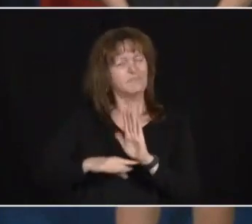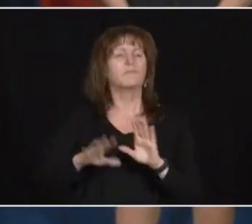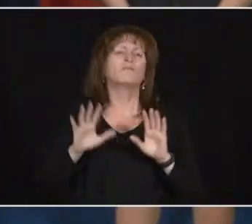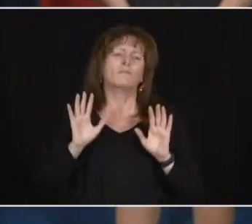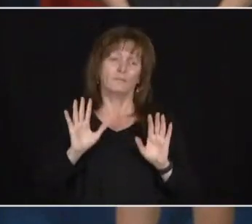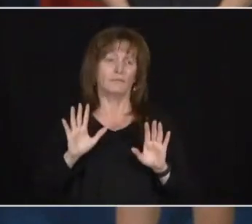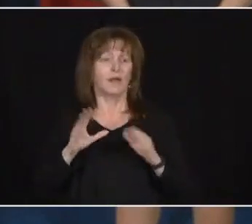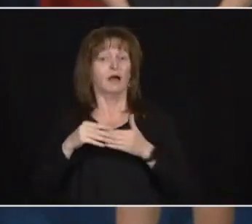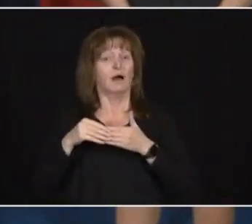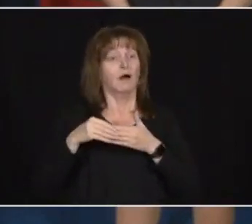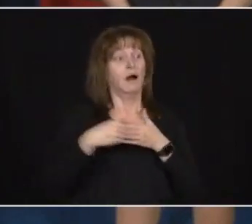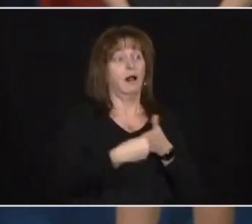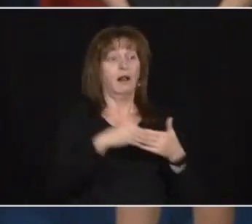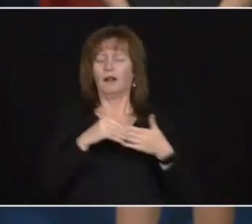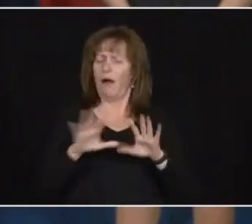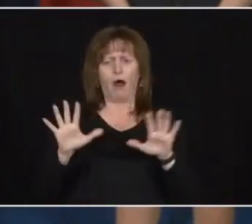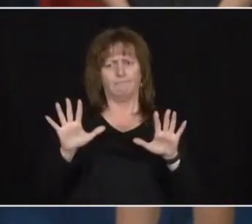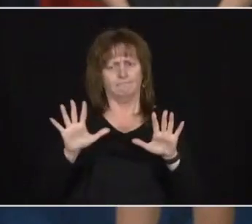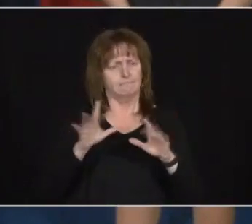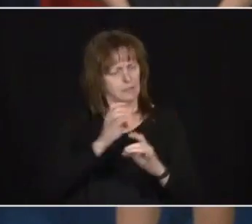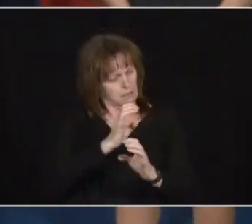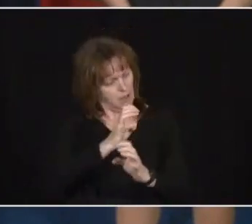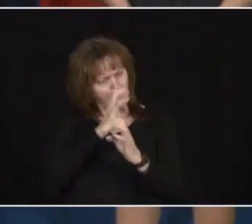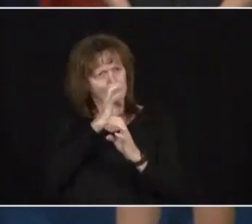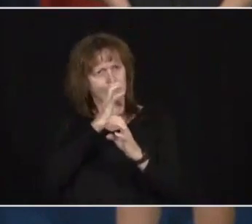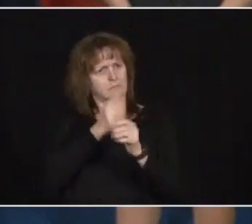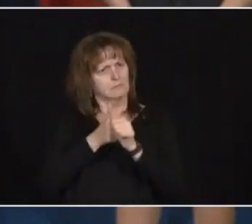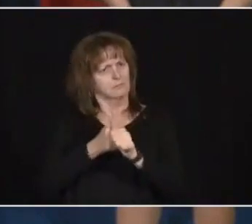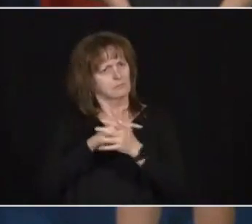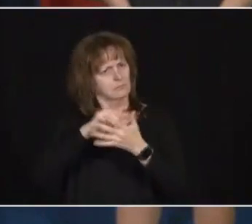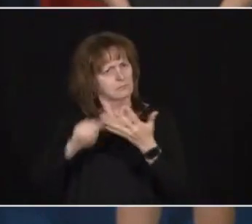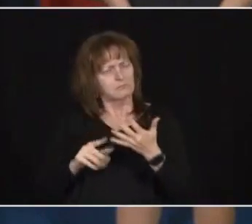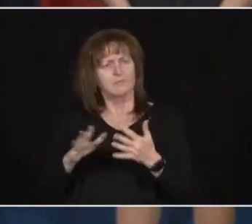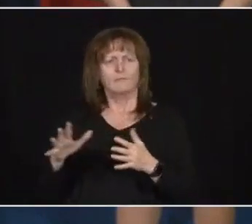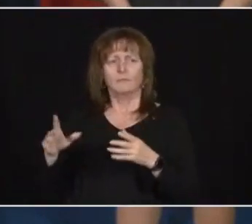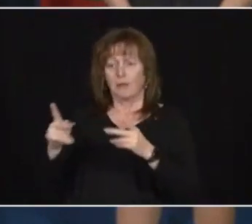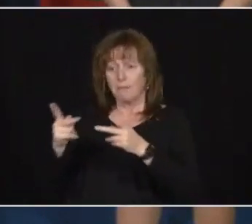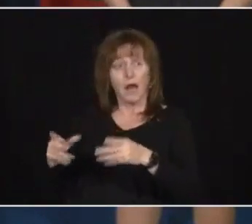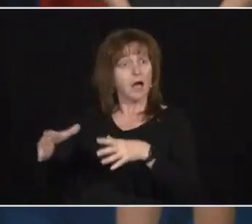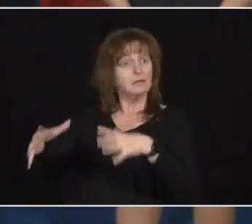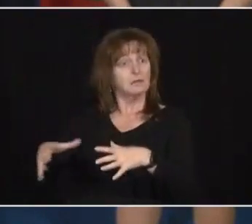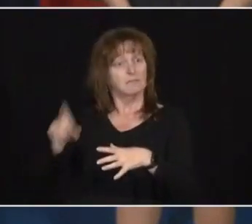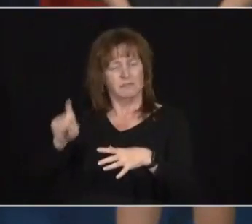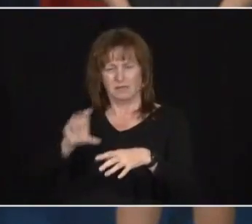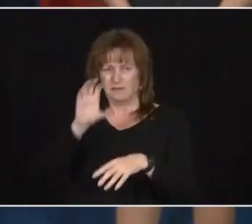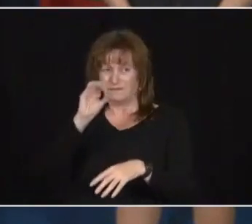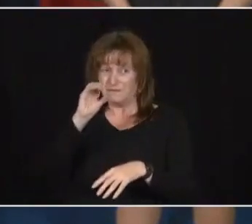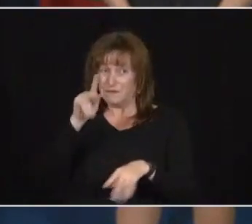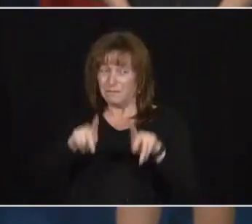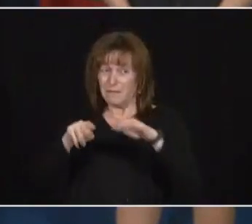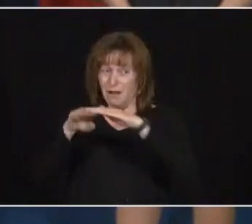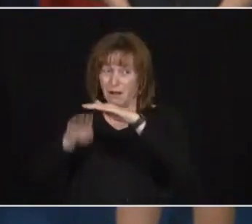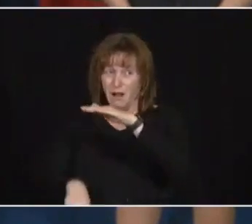Those guidelines ensure these must be cleaned every day, all staff must be screened